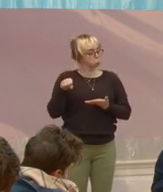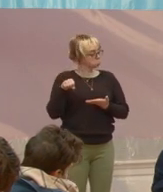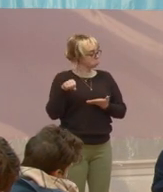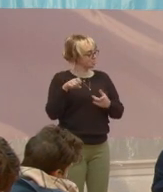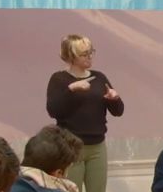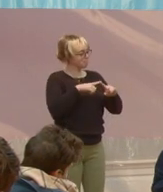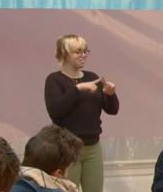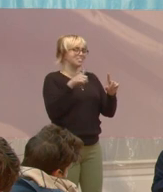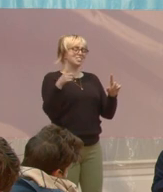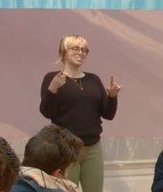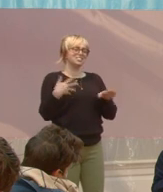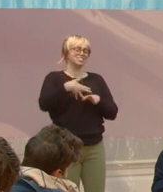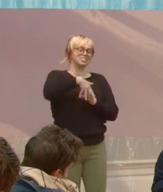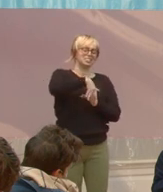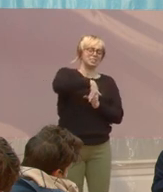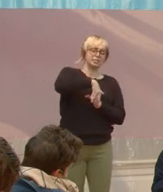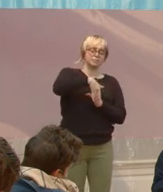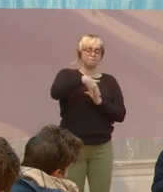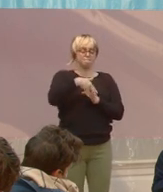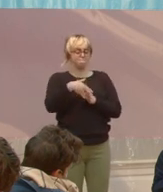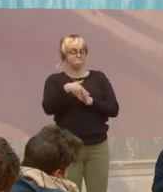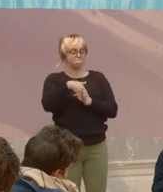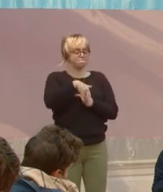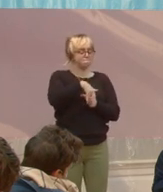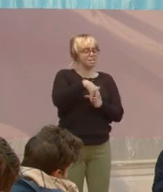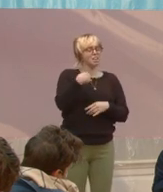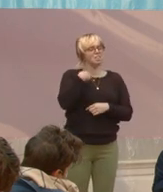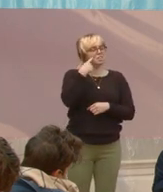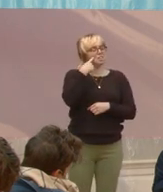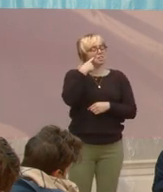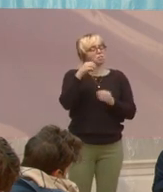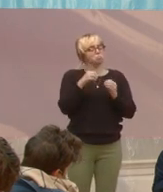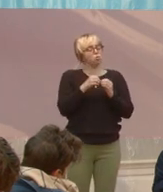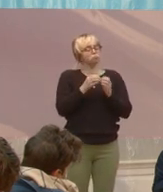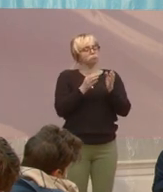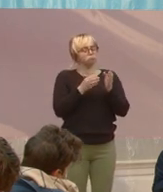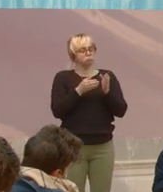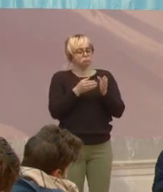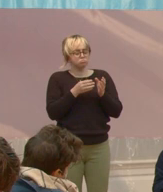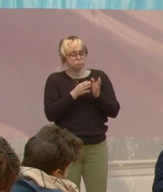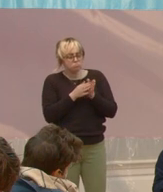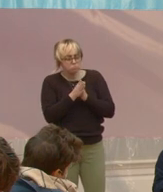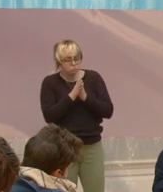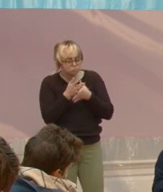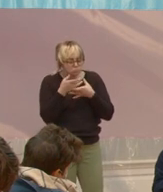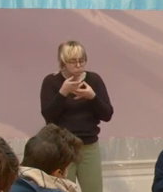I I think I'm I think I'm more interested in, in what marks the